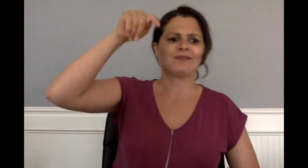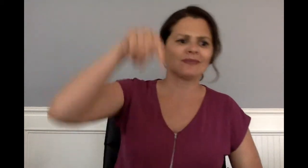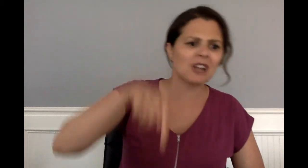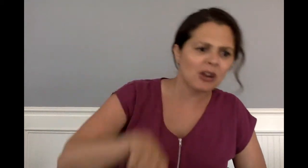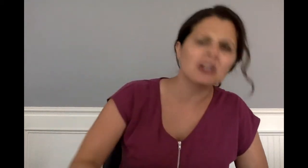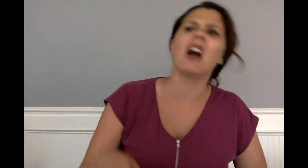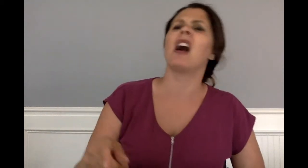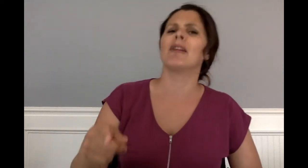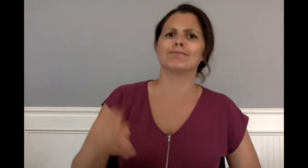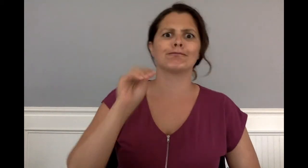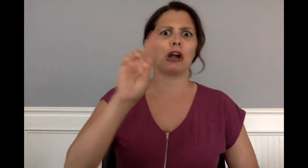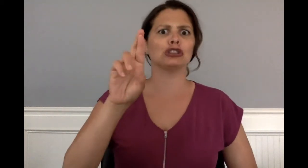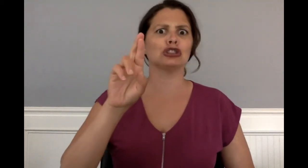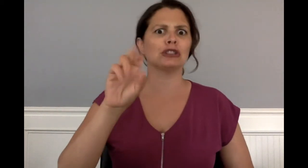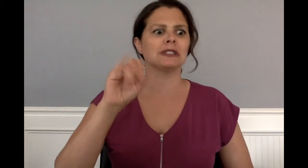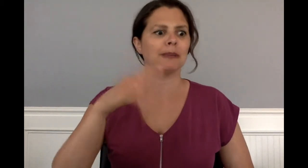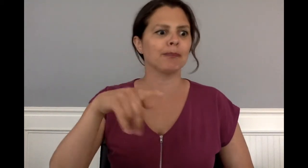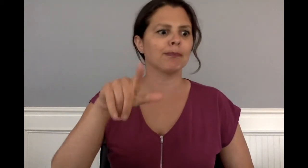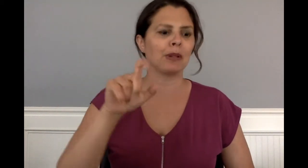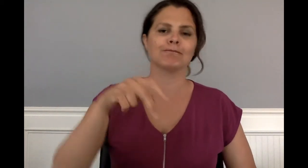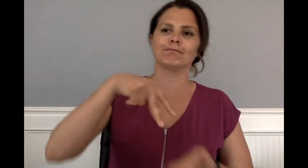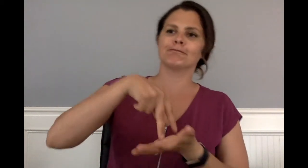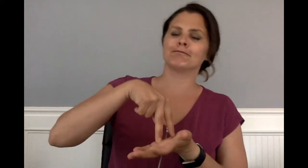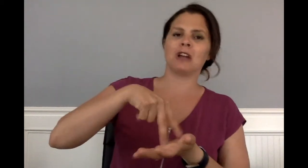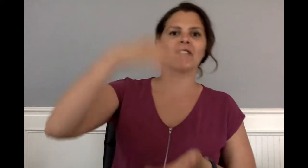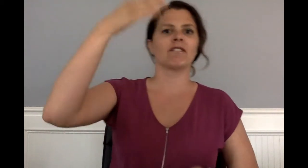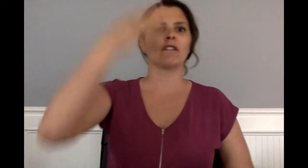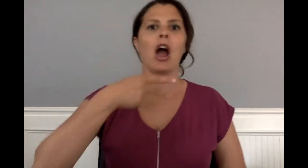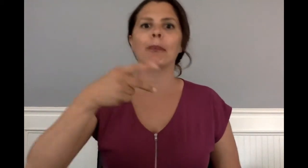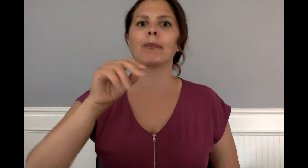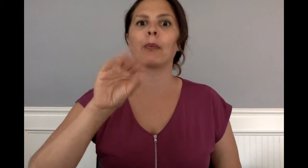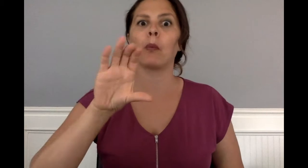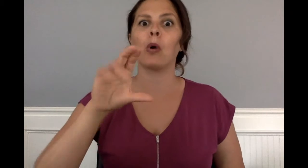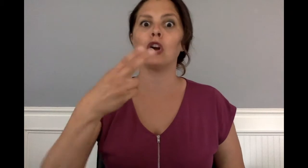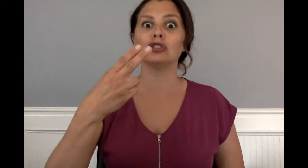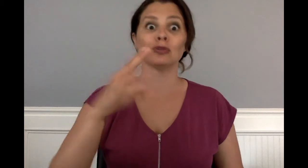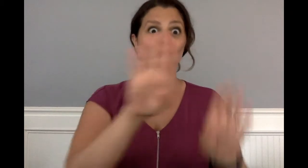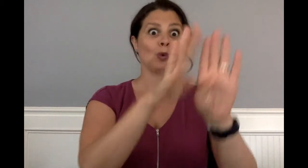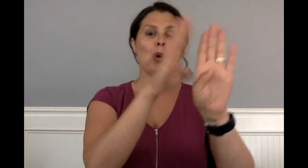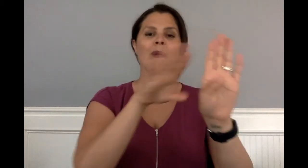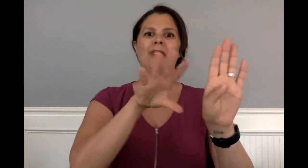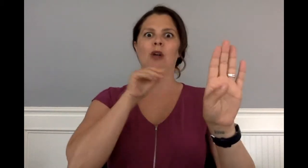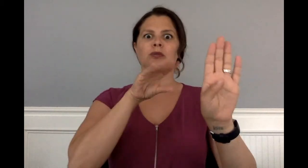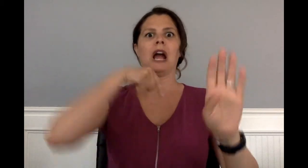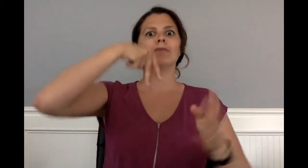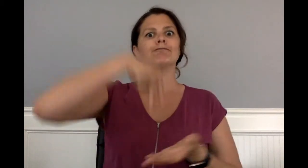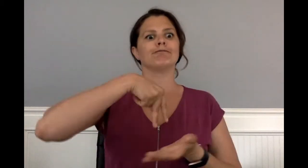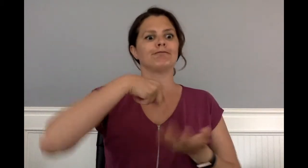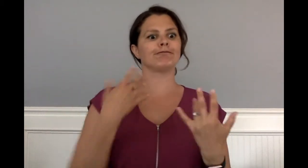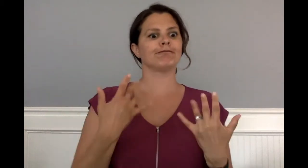and went downstairs. Mr. Simple was on the front porch.